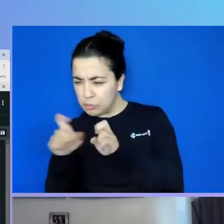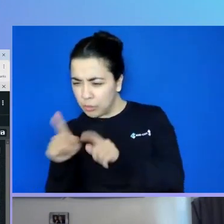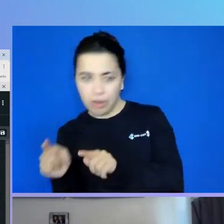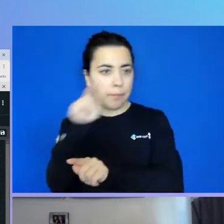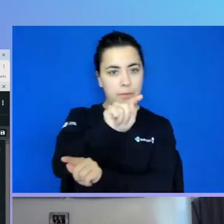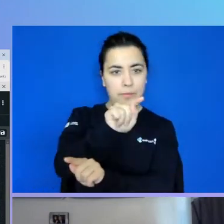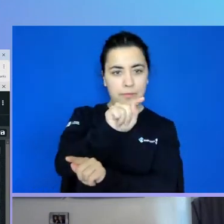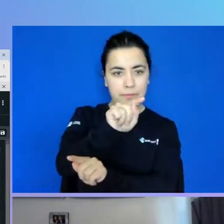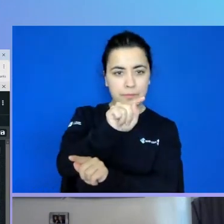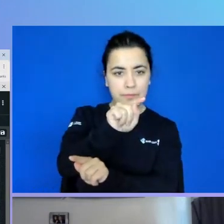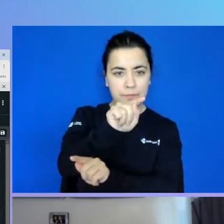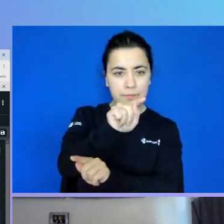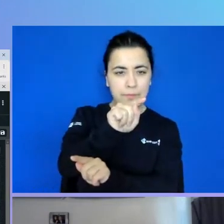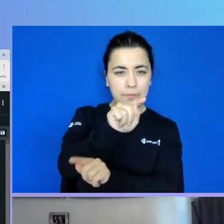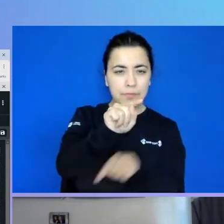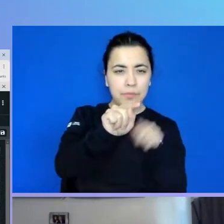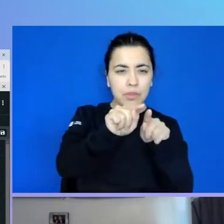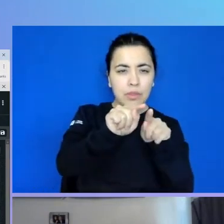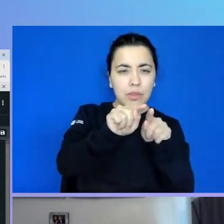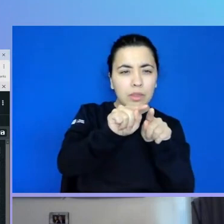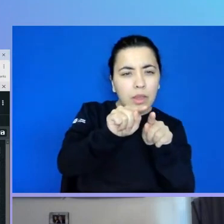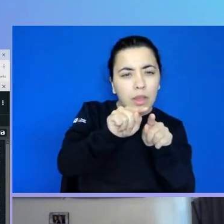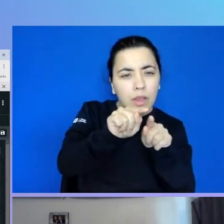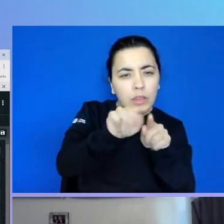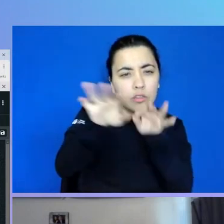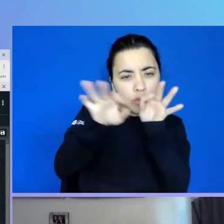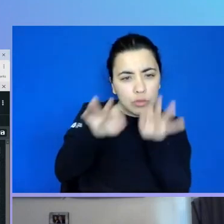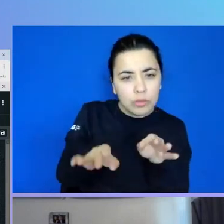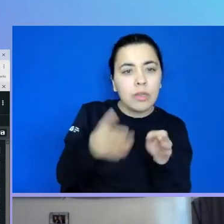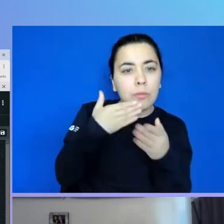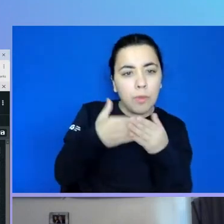element is very well described in the extension. It says the